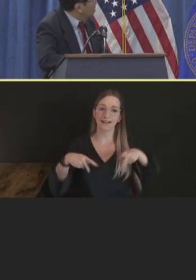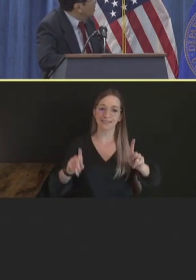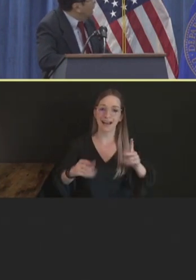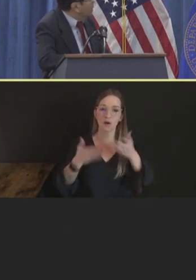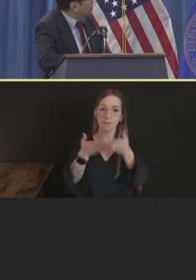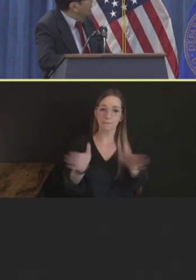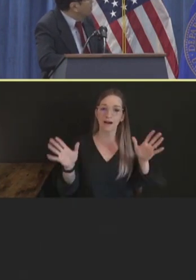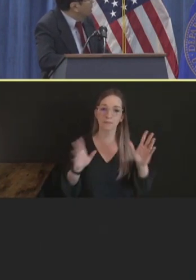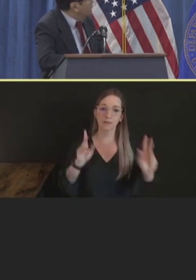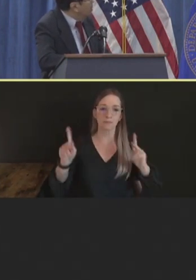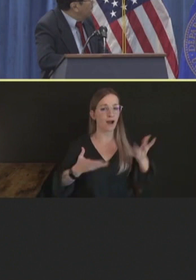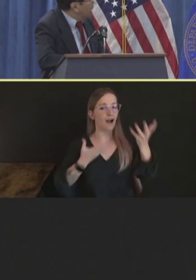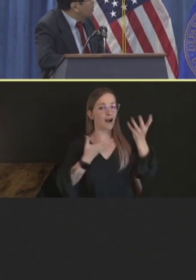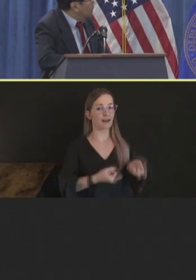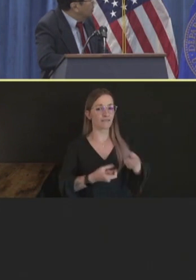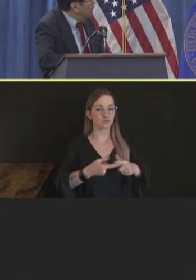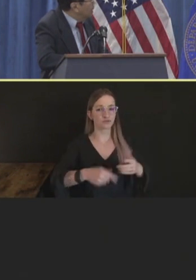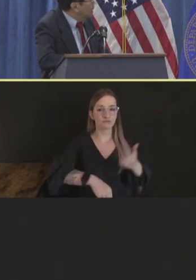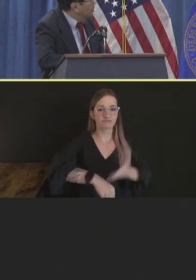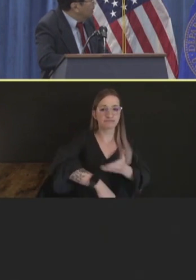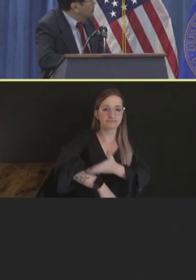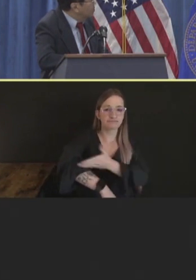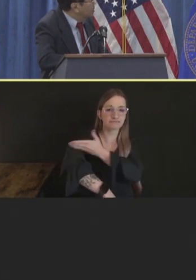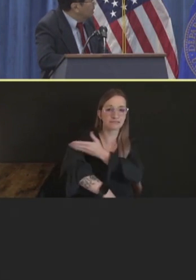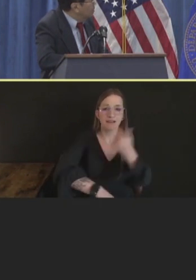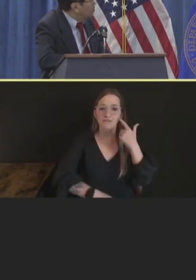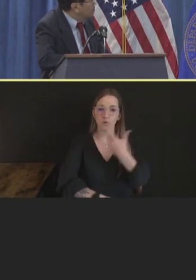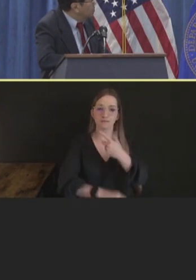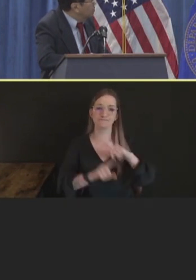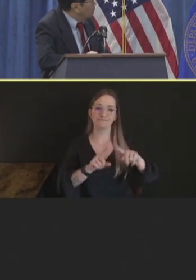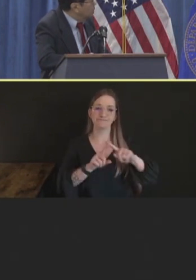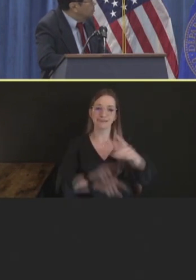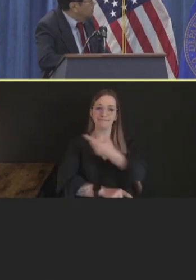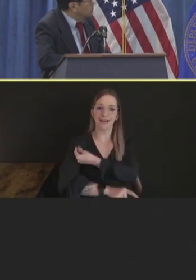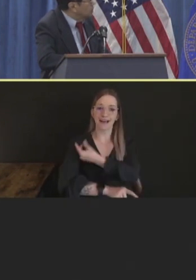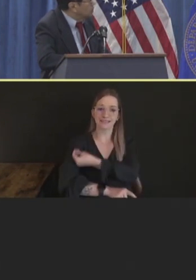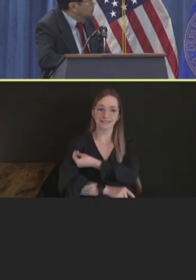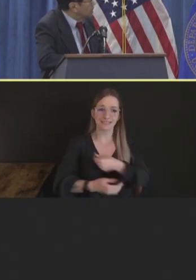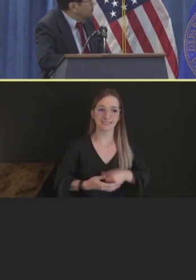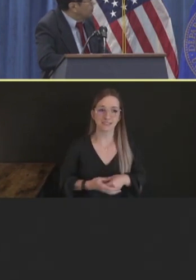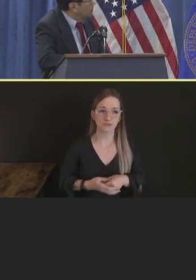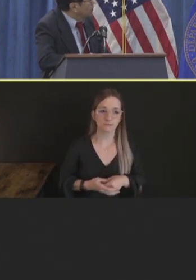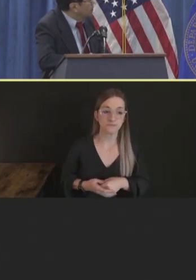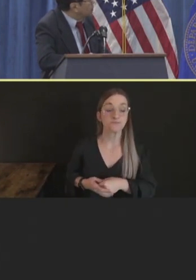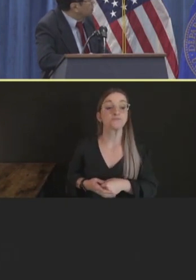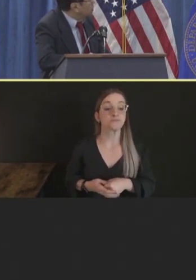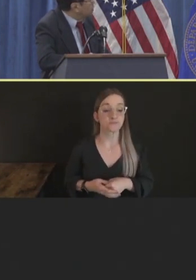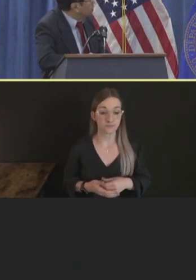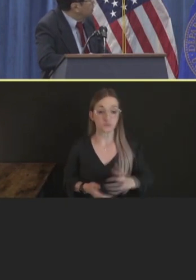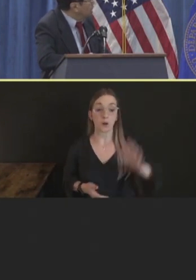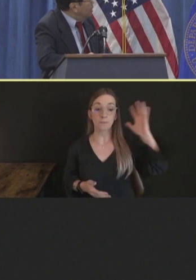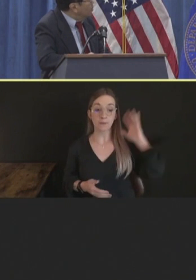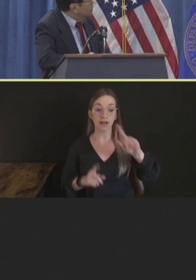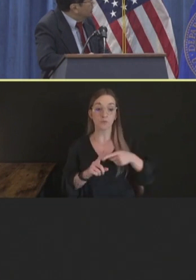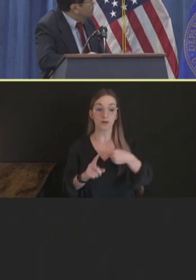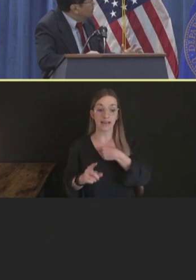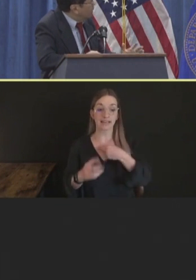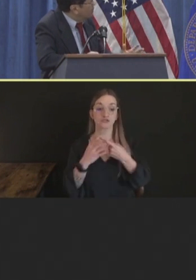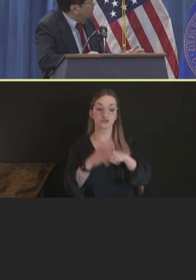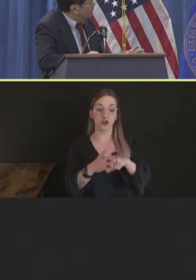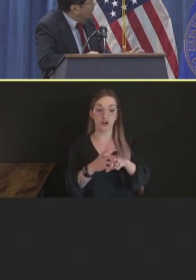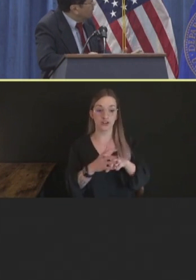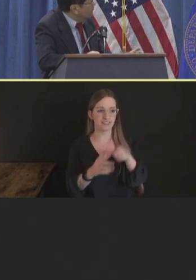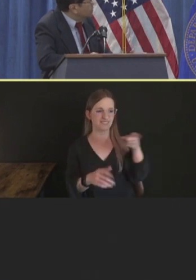And back when I started the Immunization Safety Office at CDC, we kind of highlighted the